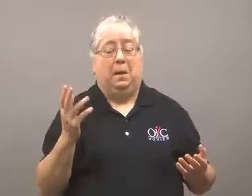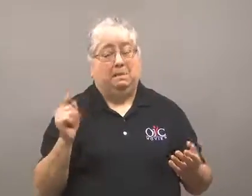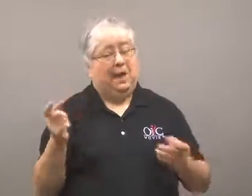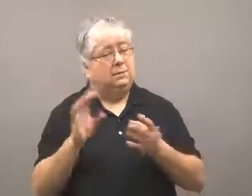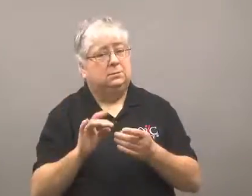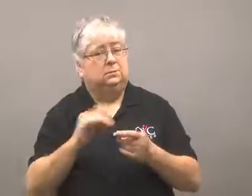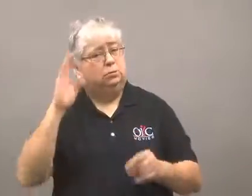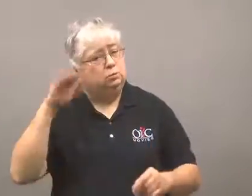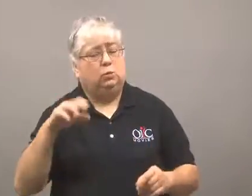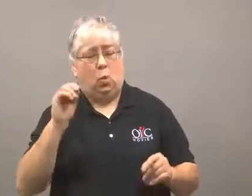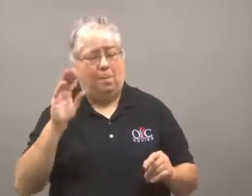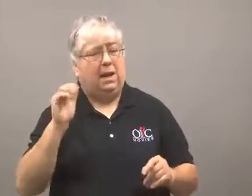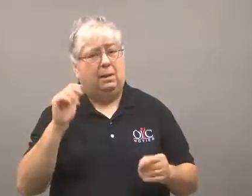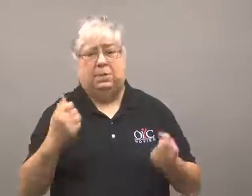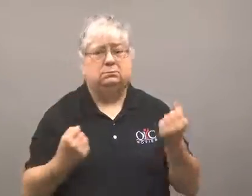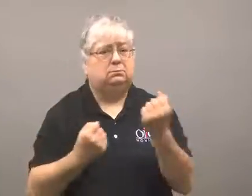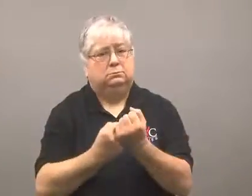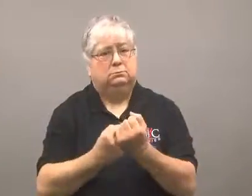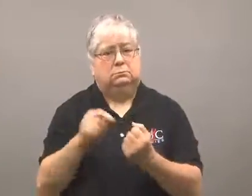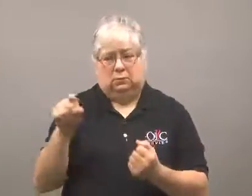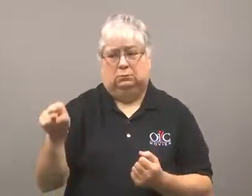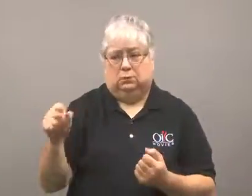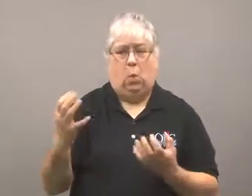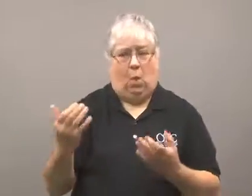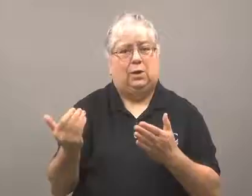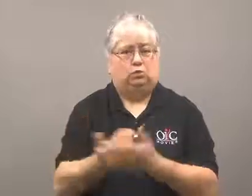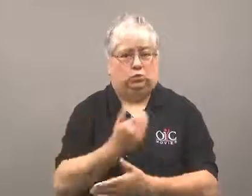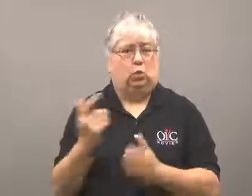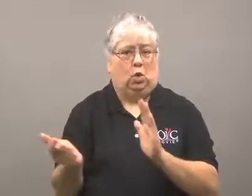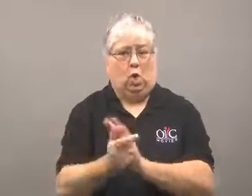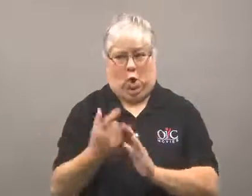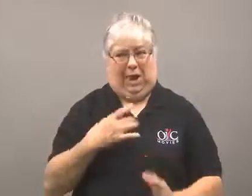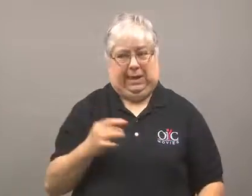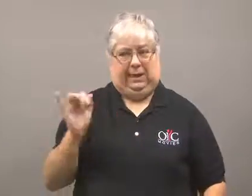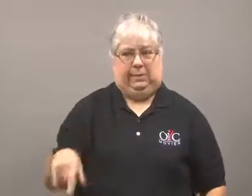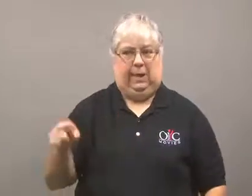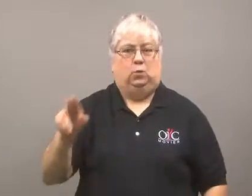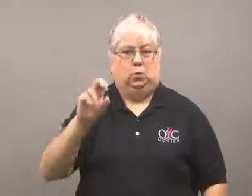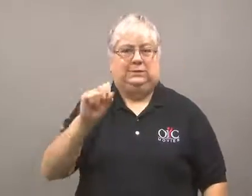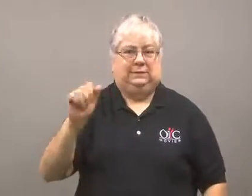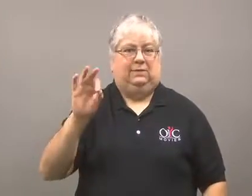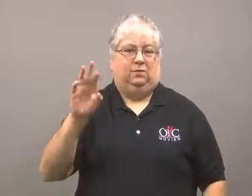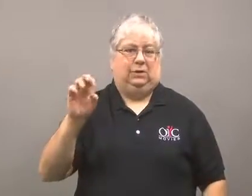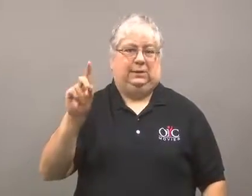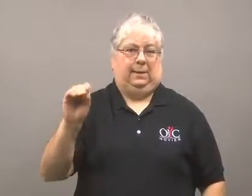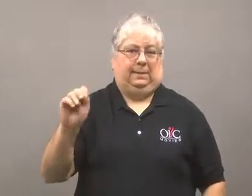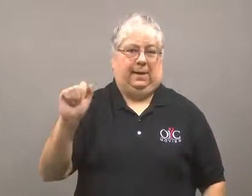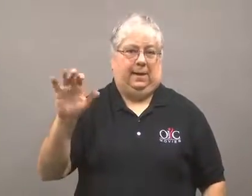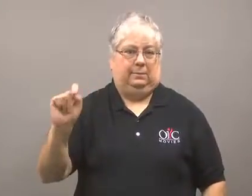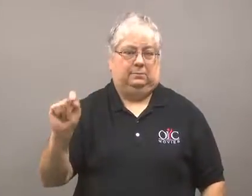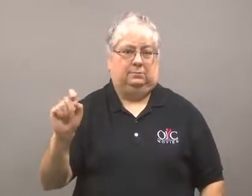He did say Obama supports the new USA Freedom Act.